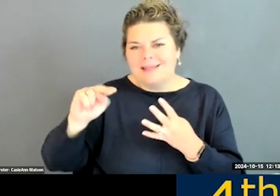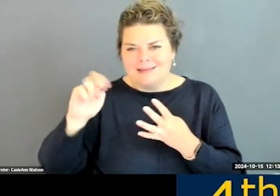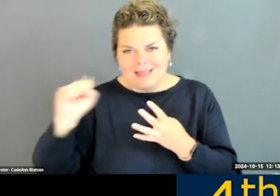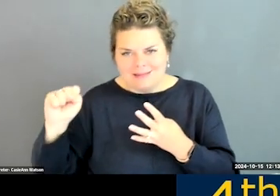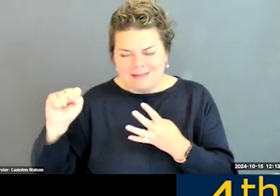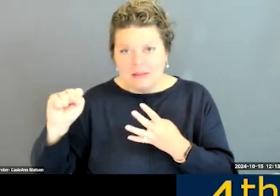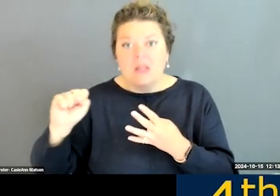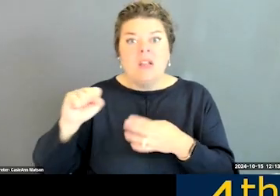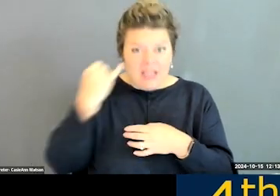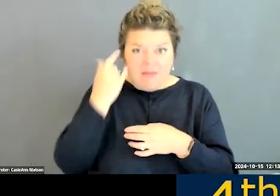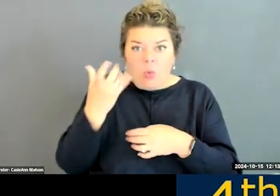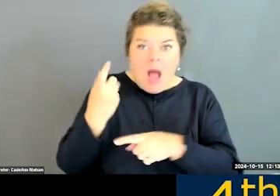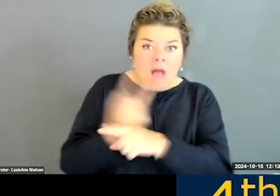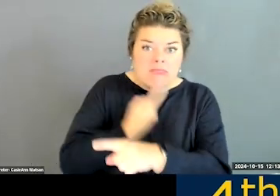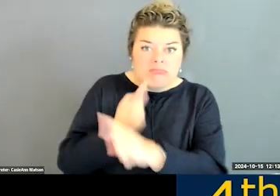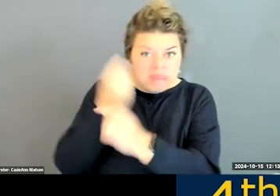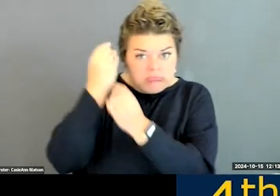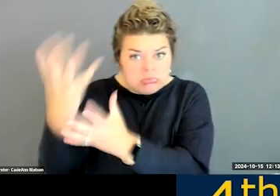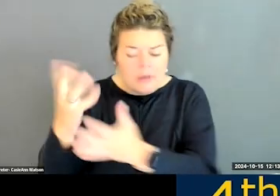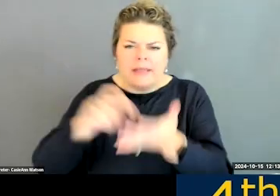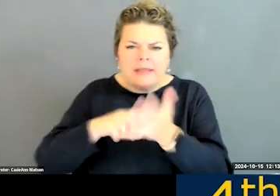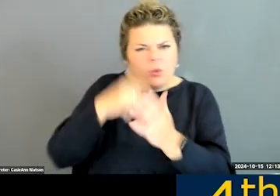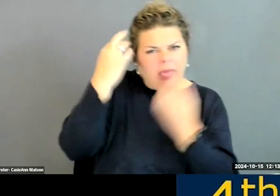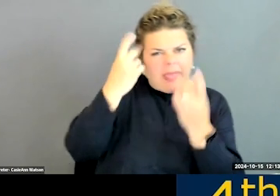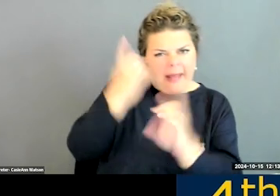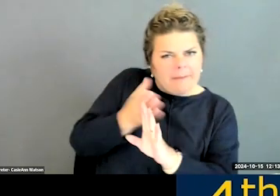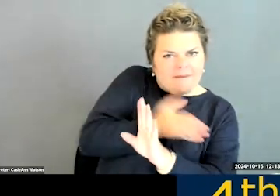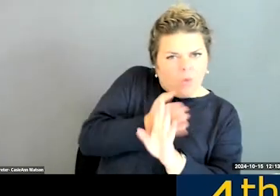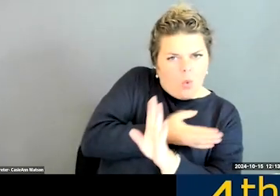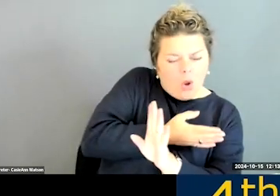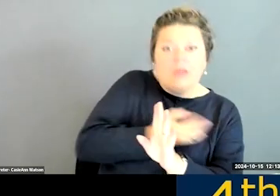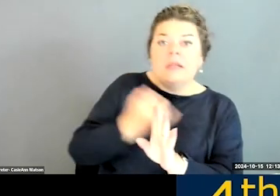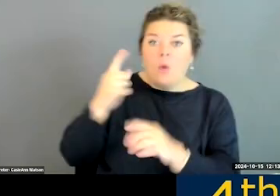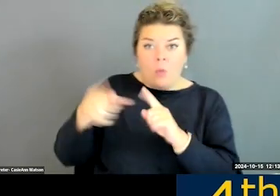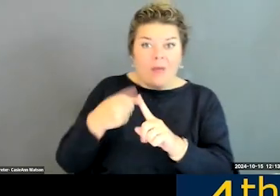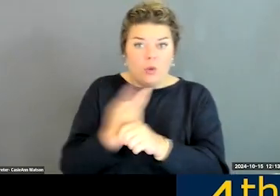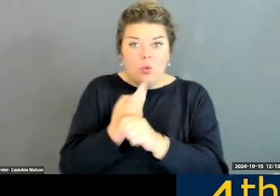about what you're trying to communicate. When we use correctness in our communications,